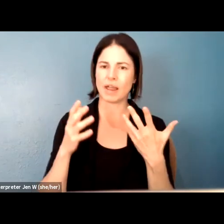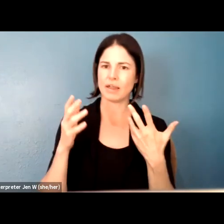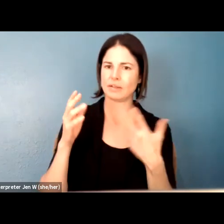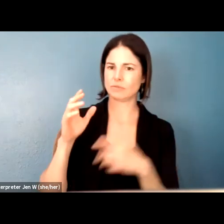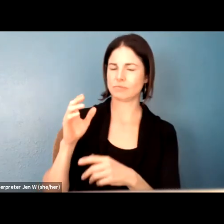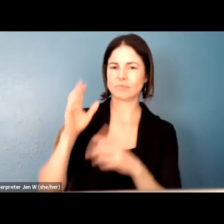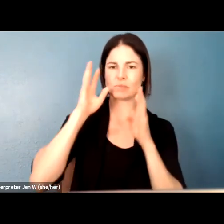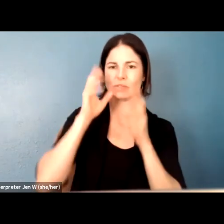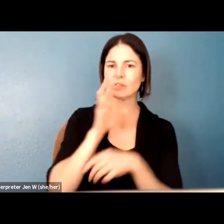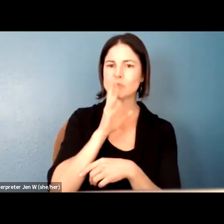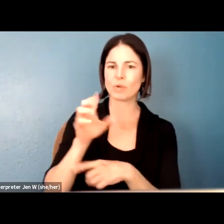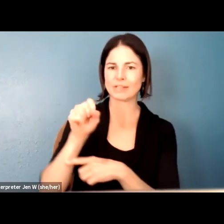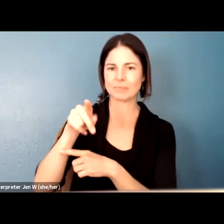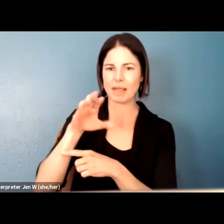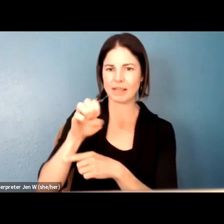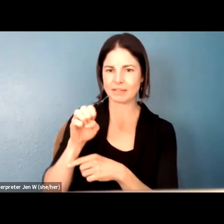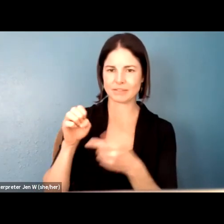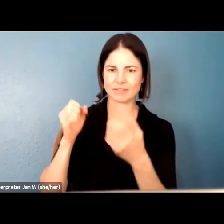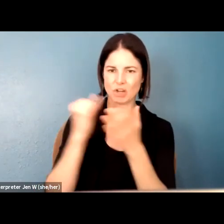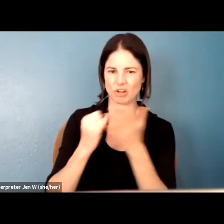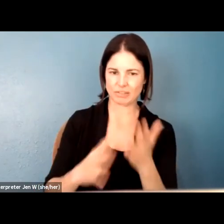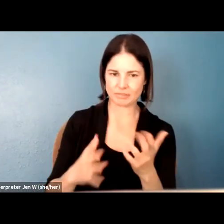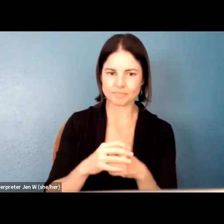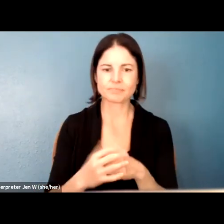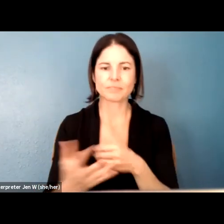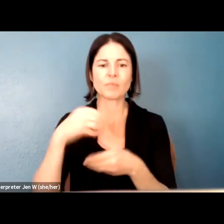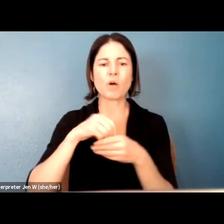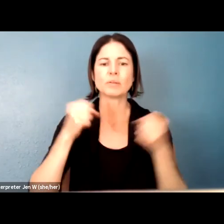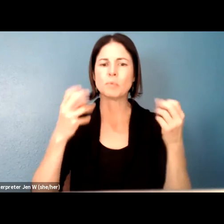and initiatives intersecting black liberation, the arts,